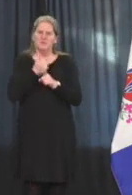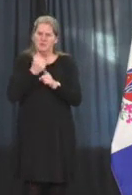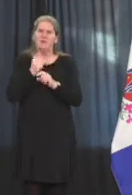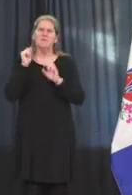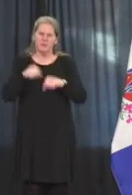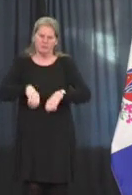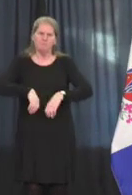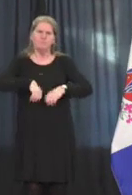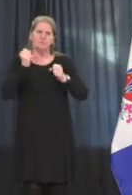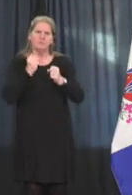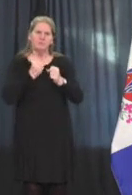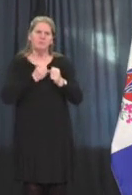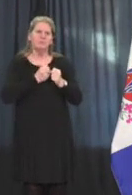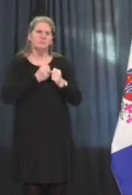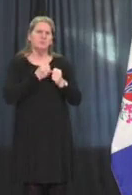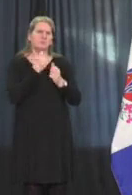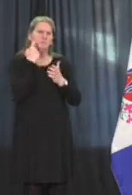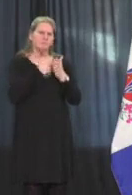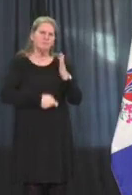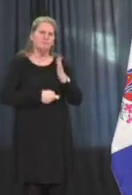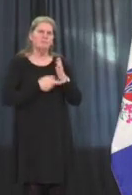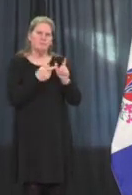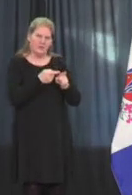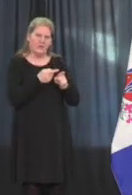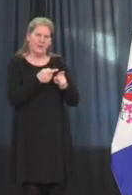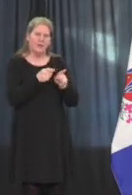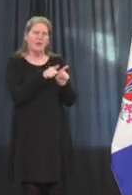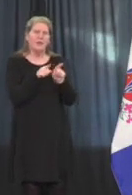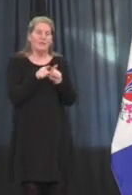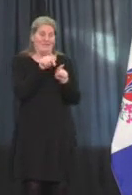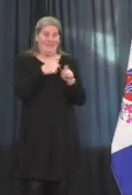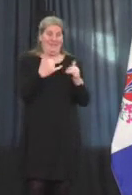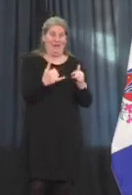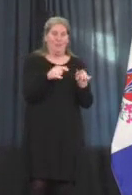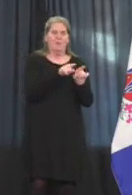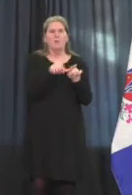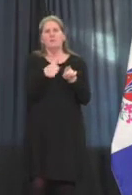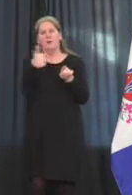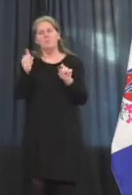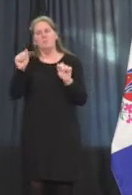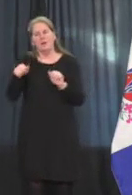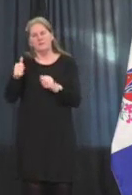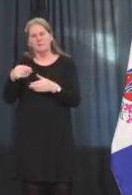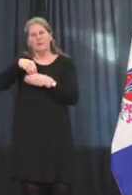ORDERS THAT MIGHT BE MADE UNDER THE CIVIL EMERGENCIES MEASURES ACT. SOME EXAMPLES MIGHT BE